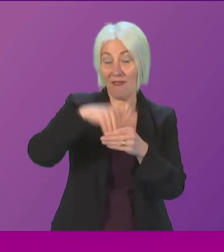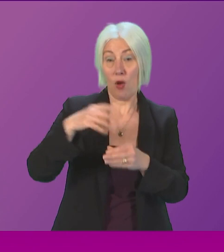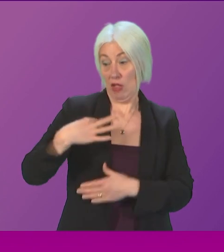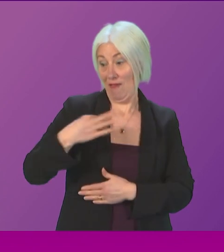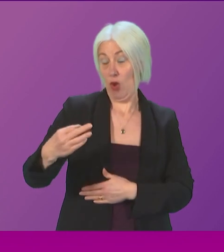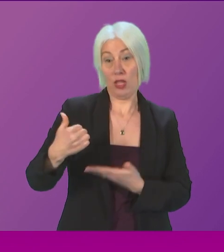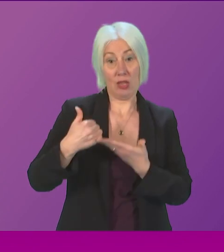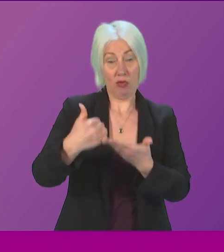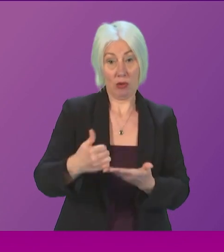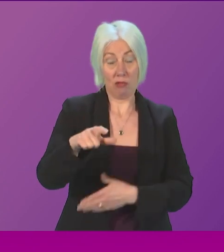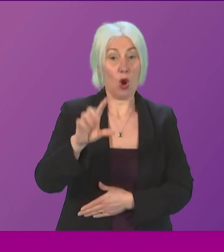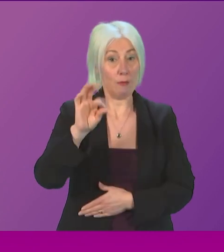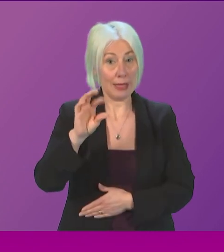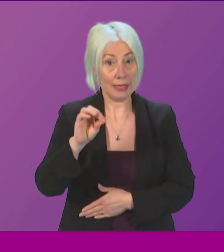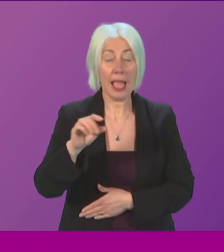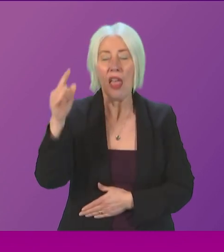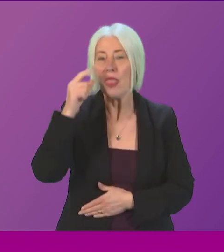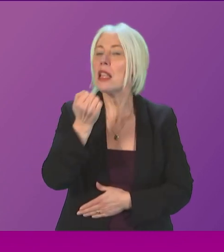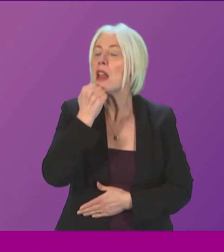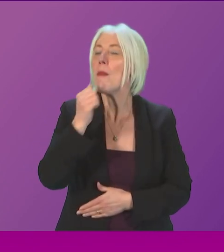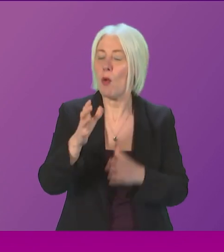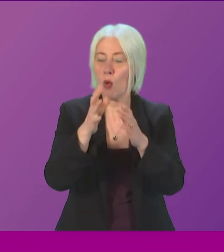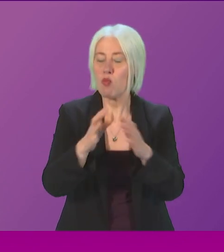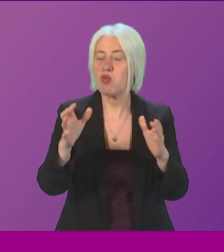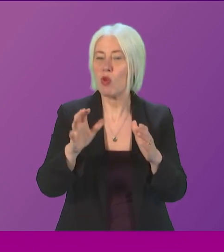That figure is expected to increase when the final numbers are known.